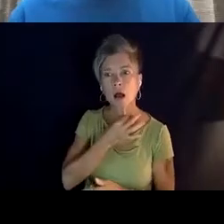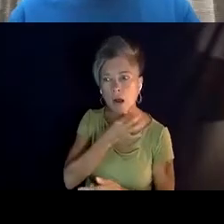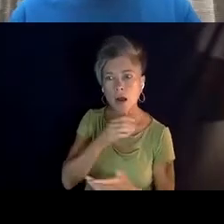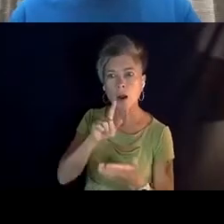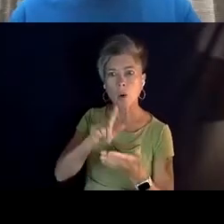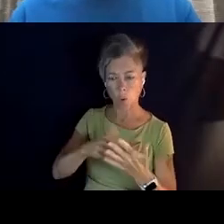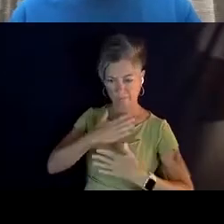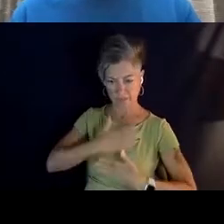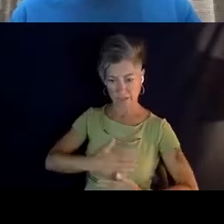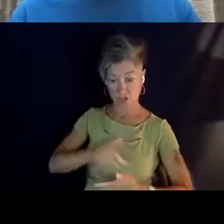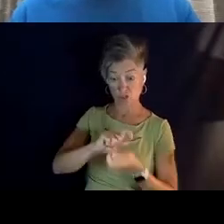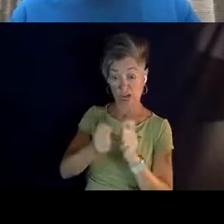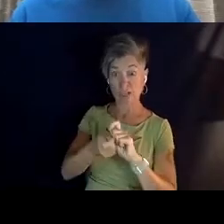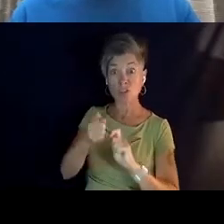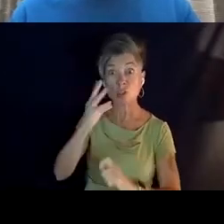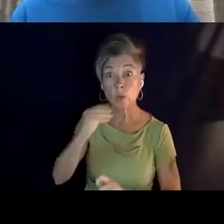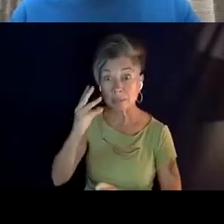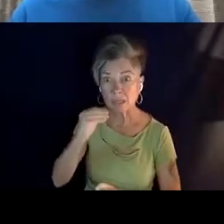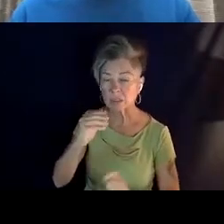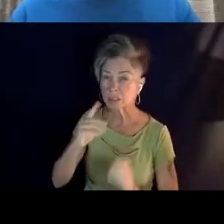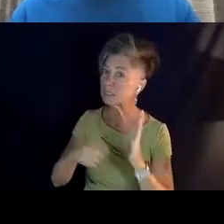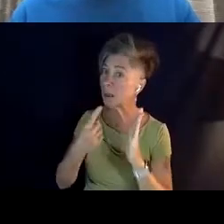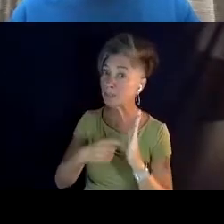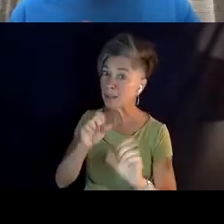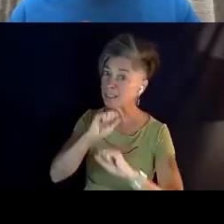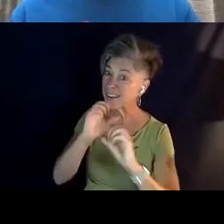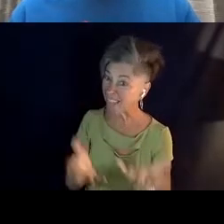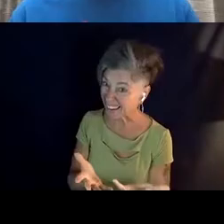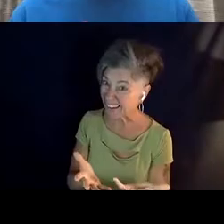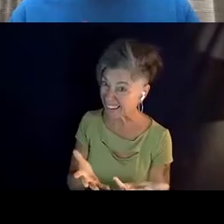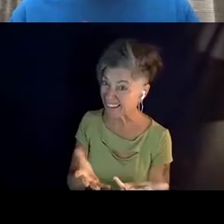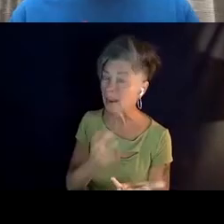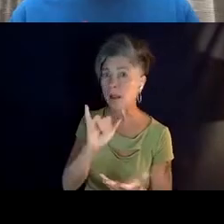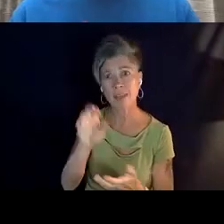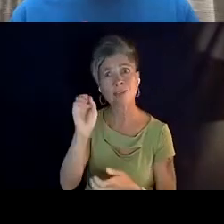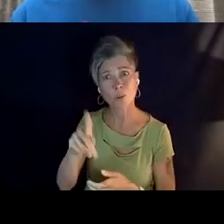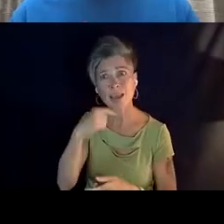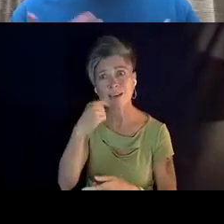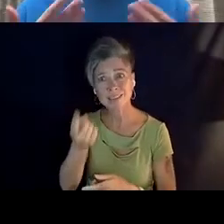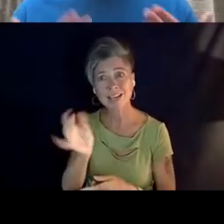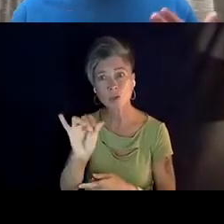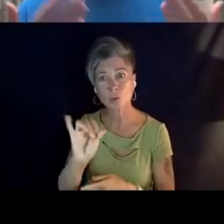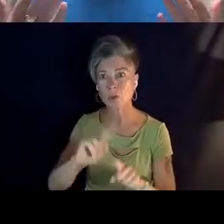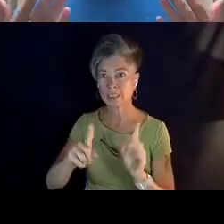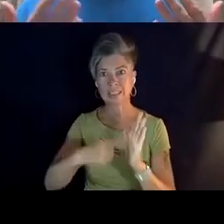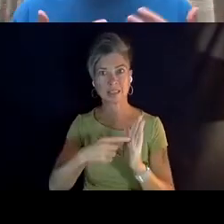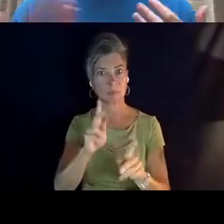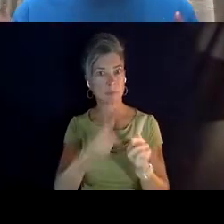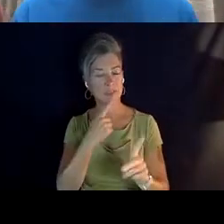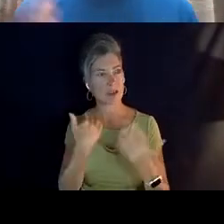And sometimes it's nothing and that's okay to say as well, but sometimes people will say, you know, "Already I'm feeling X, Y, and Z."